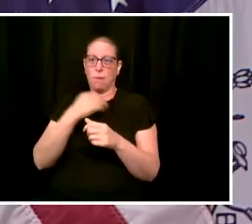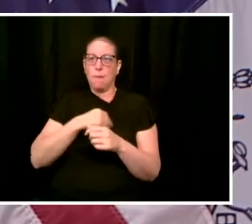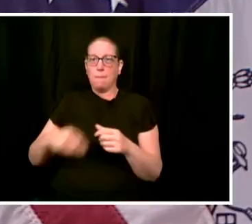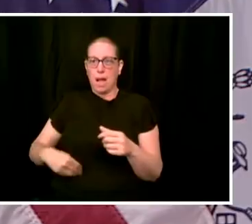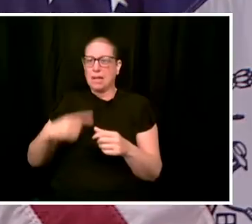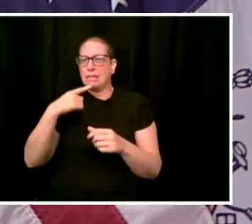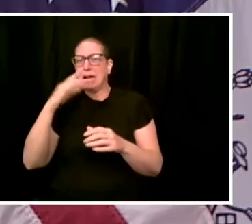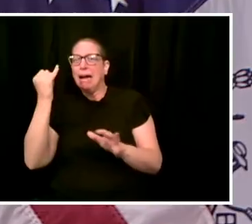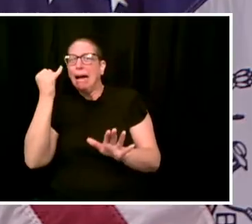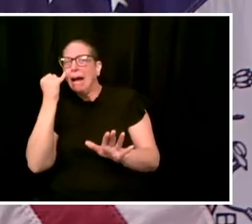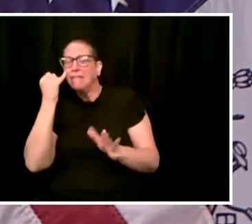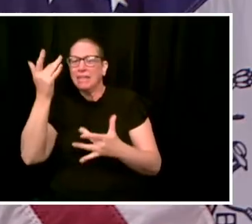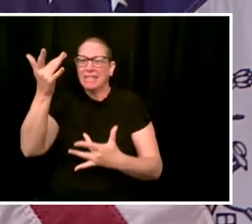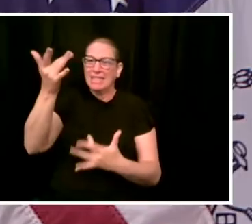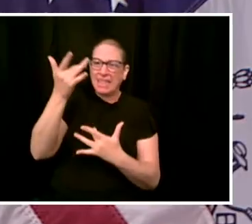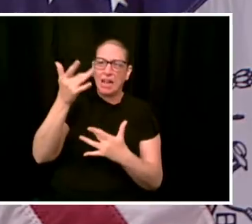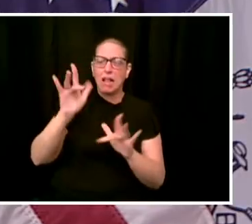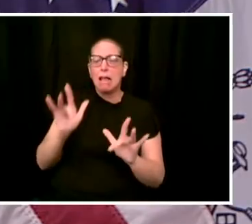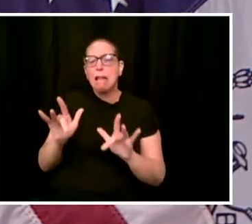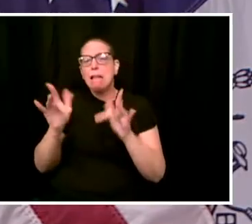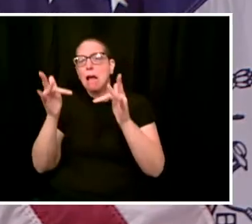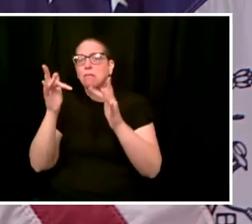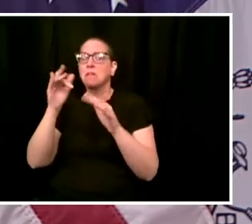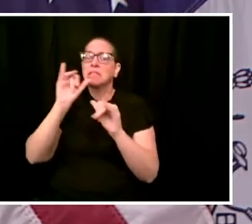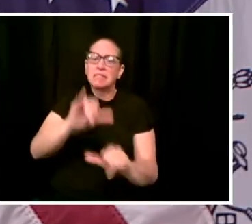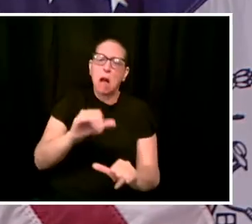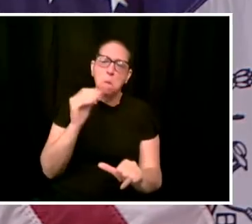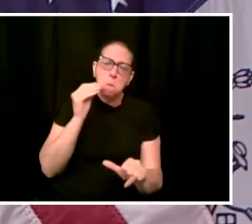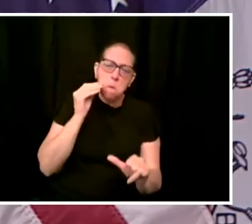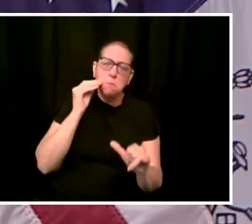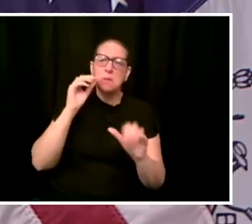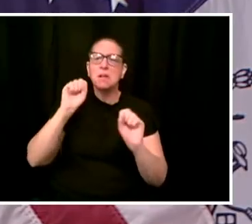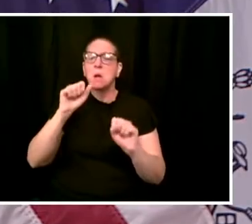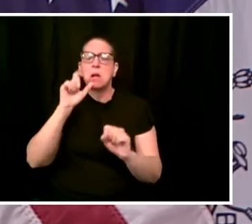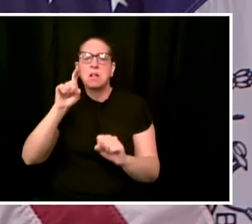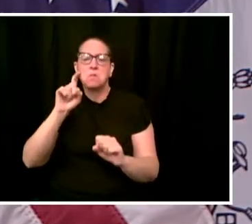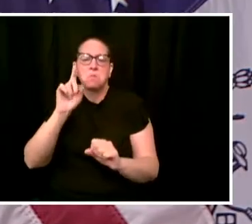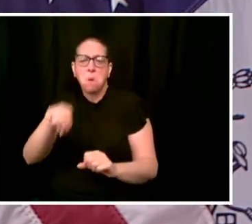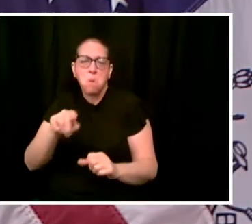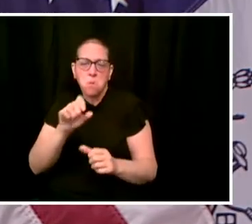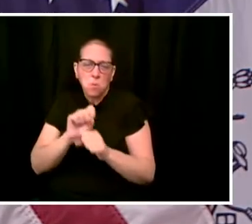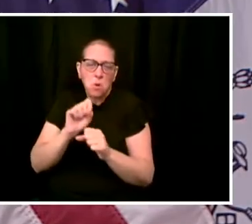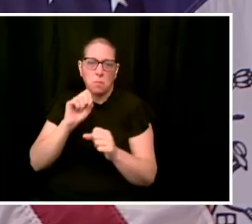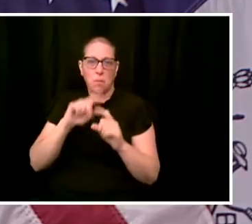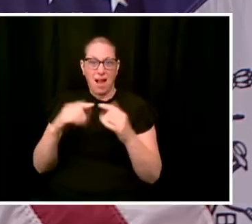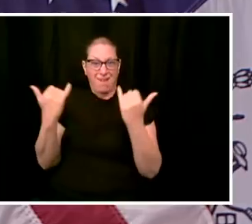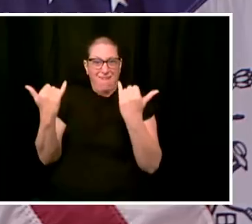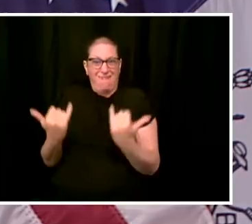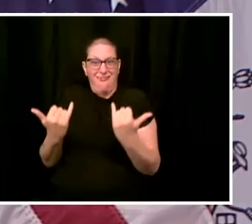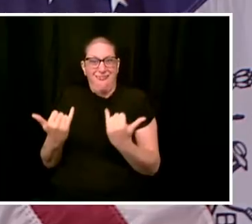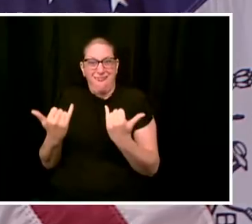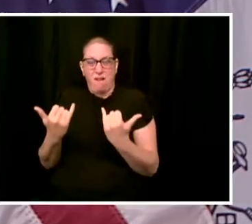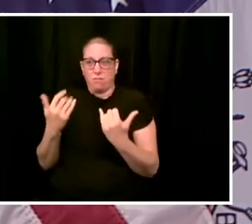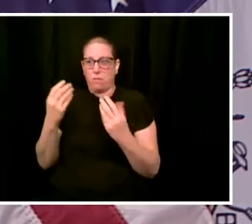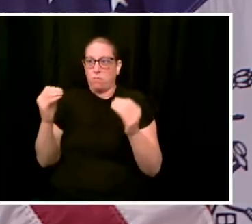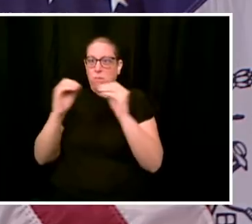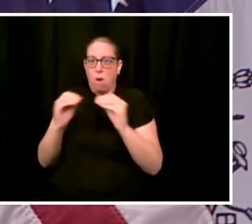GETTING A TEST IF YOUR SYMPTOMS AREN'T TERRIBLE. STAY HOME, RIDE IT OUT. HAS THAT CHANGED AT ALL AS TESTING